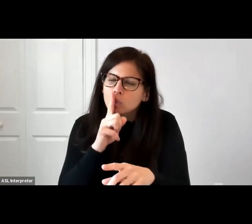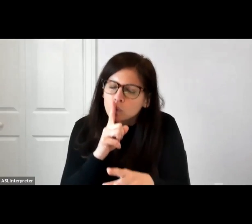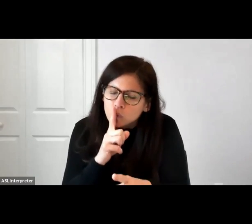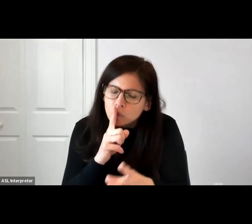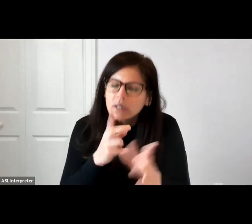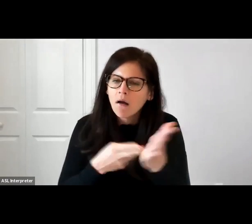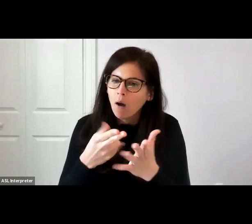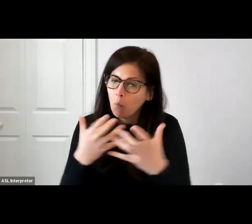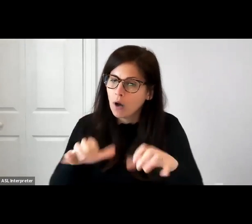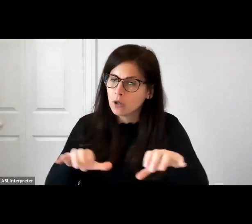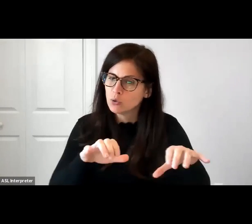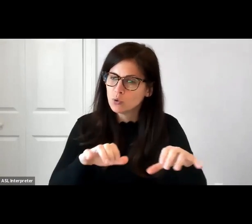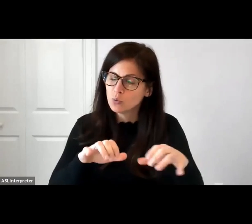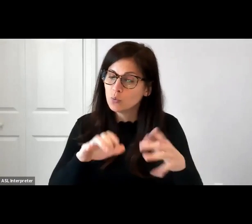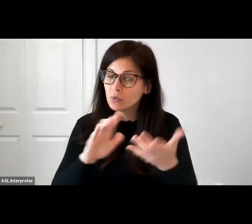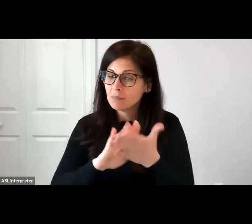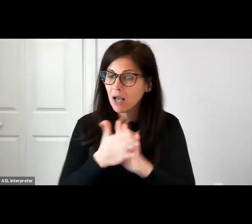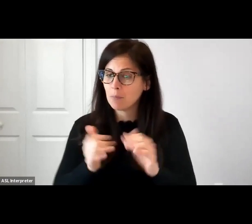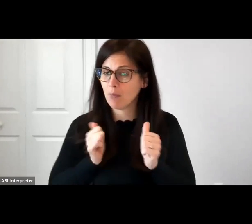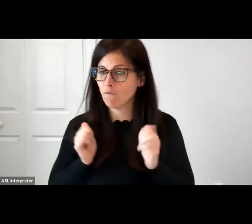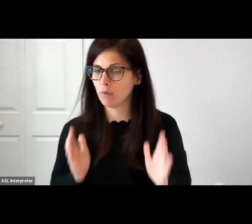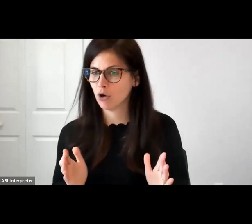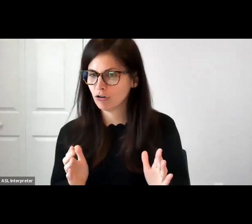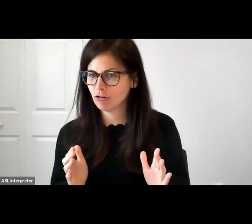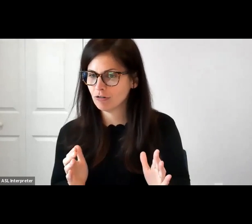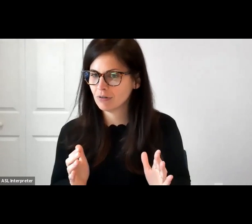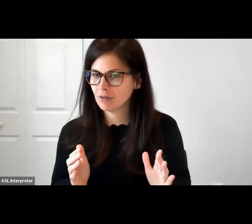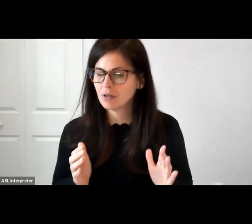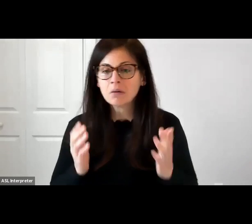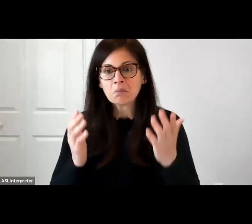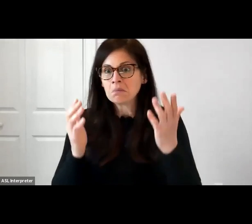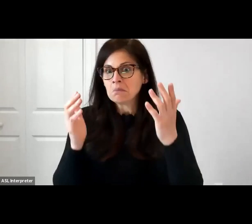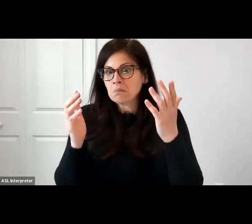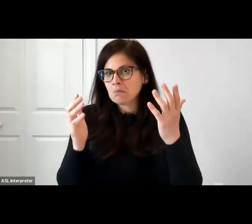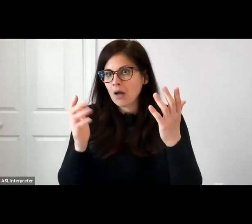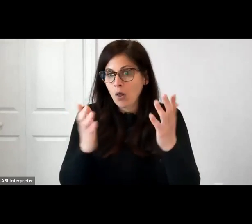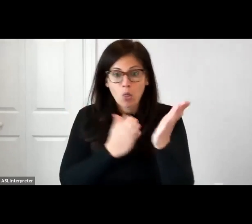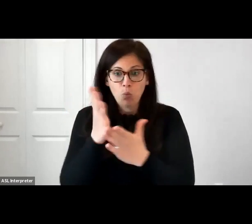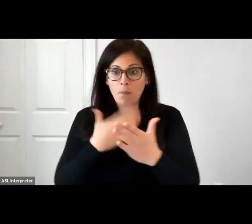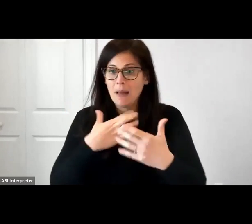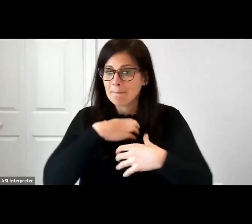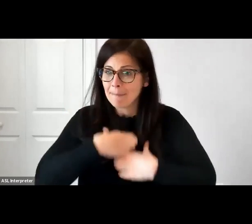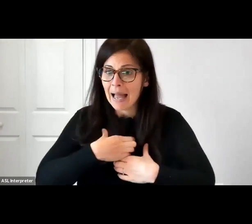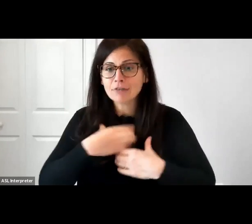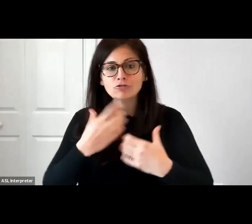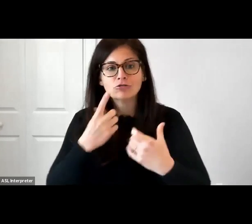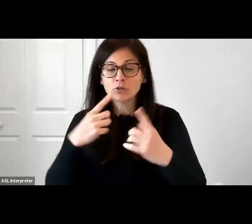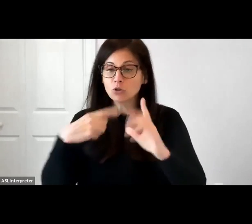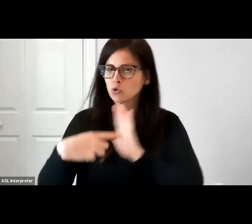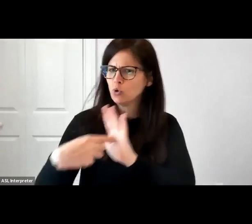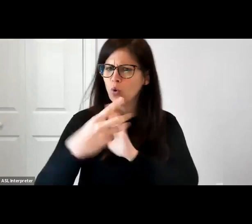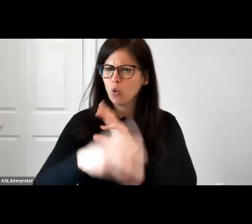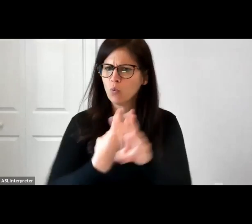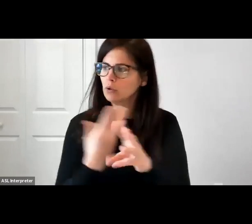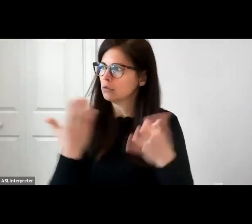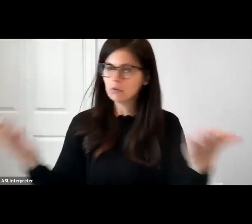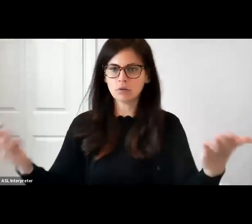was become a performer, become somebody who could, through my passion, show the world that, hey, people with disabilities,